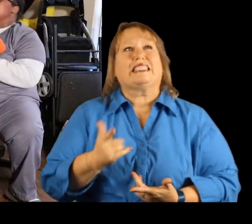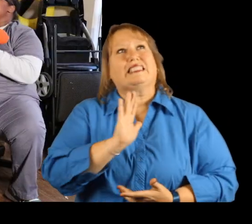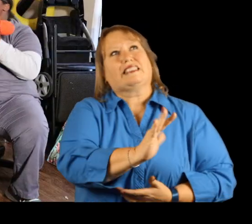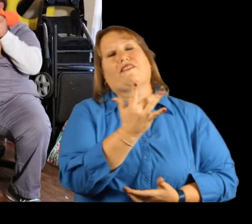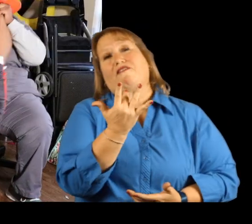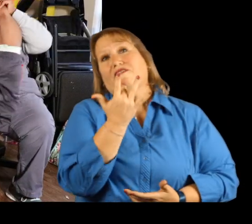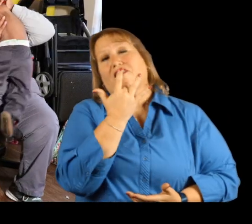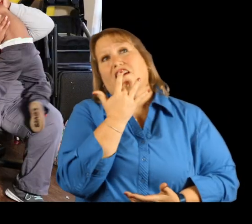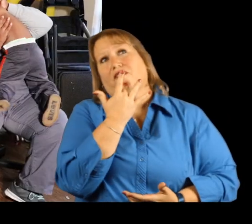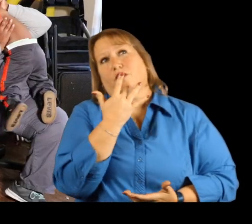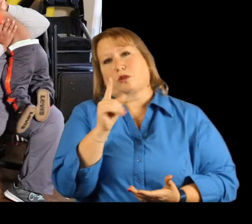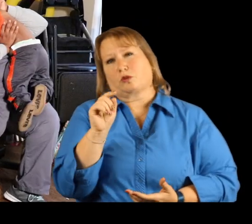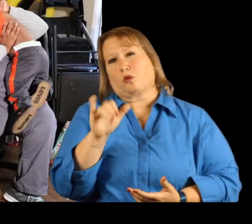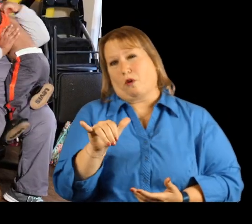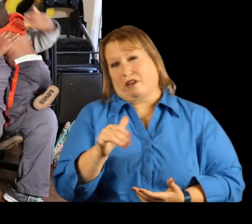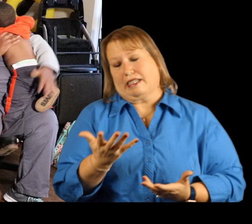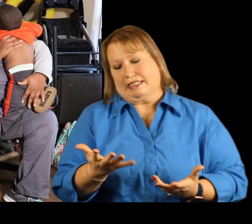His favorite toy....